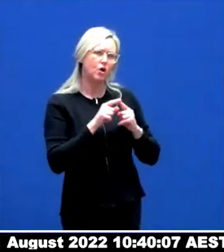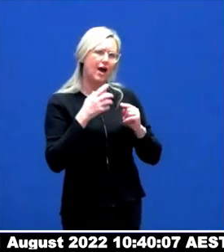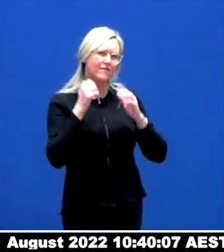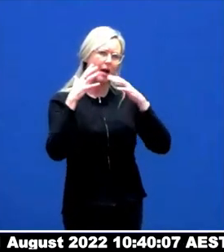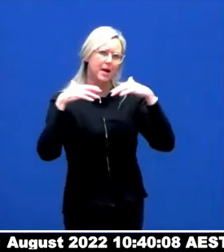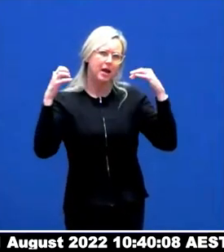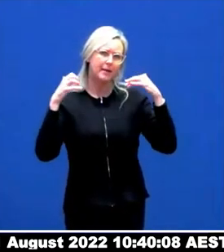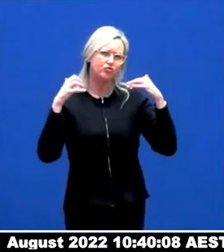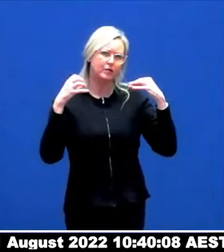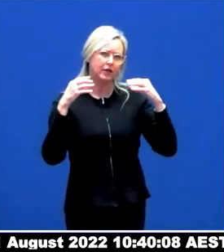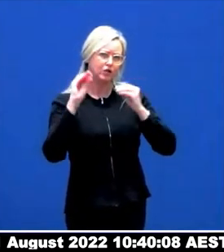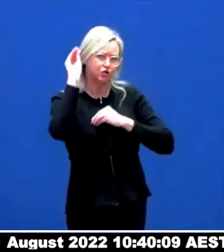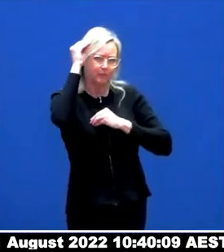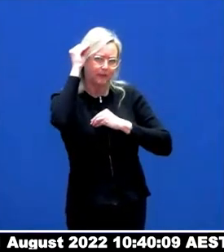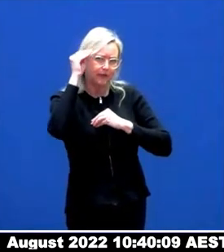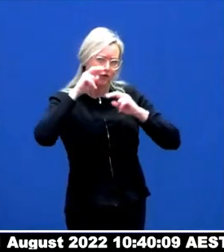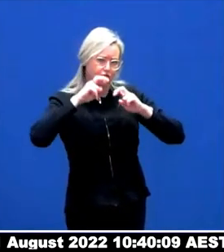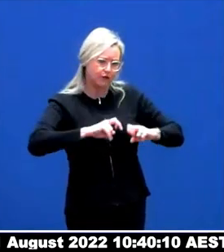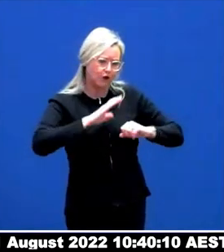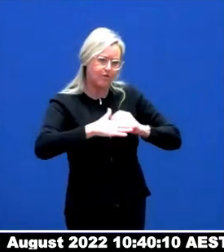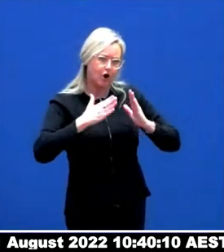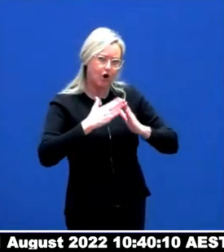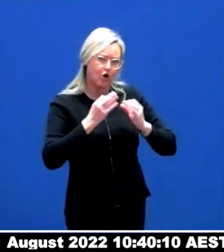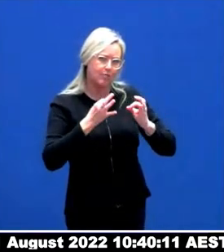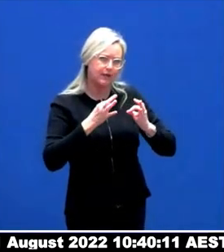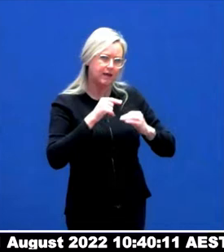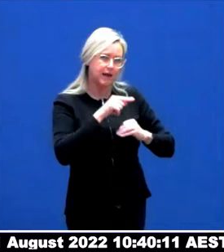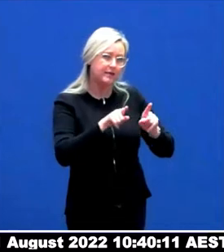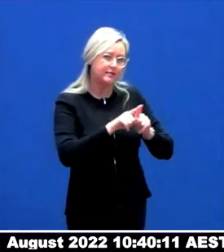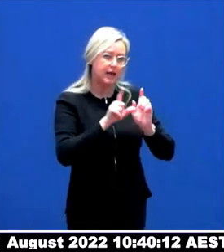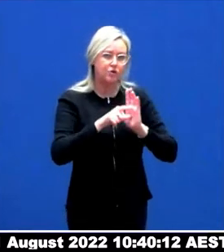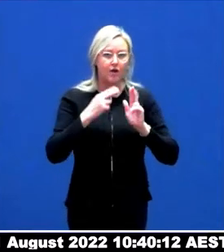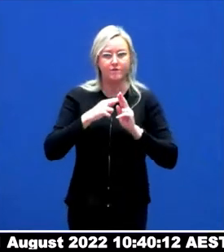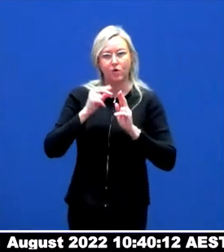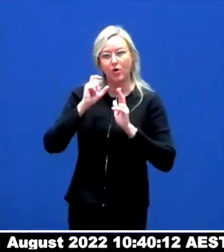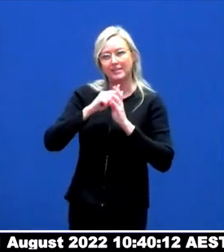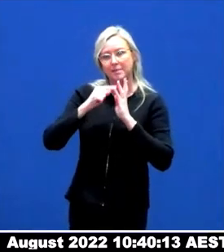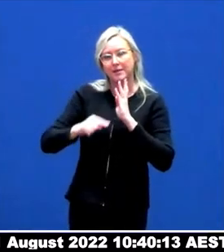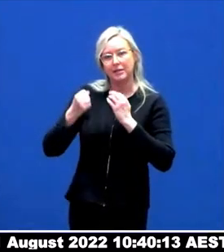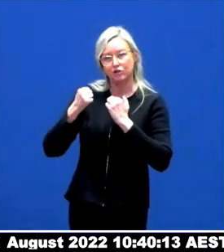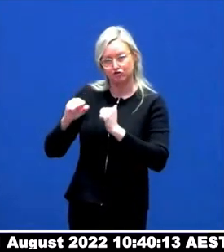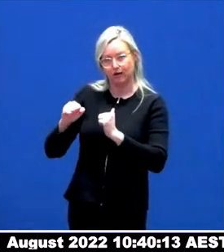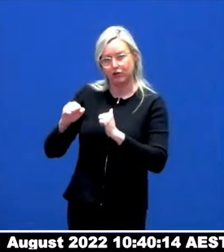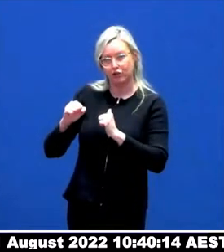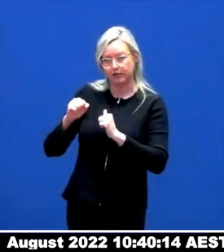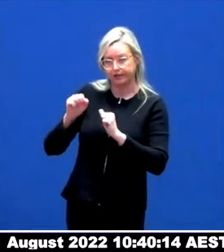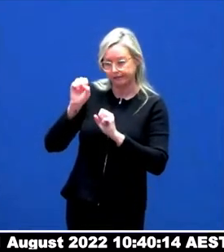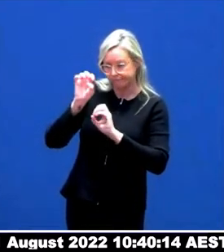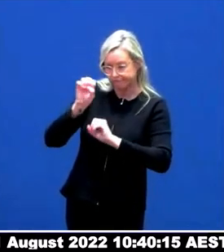Homelessness around the same time as the Disability Strategy was being finalised, and